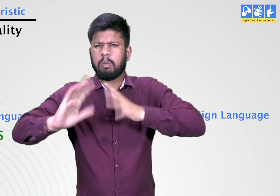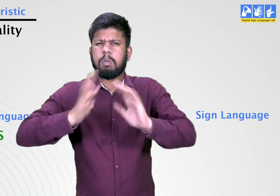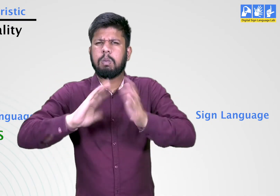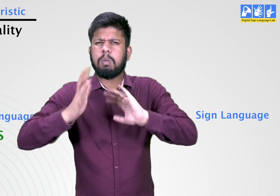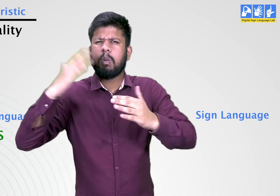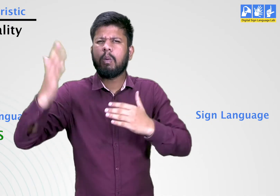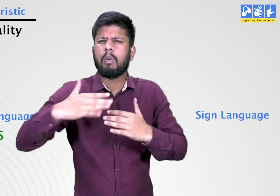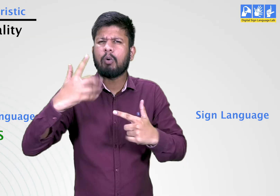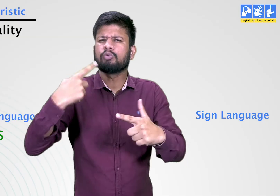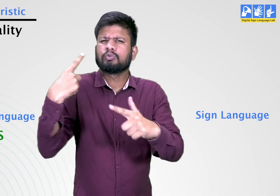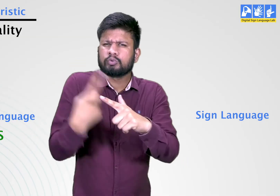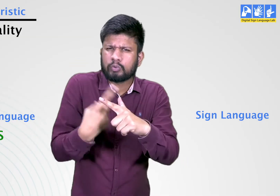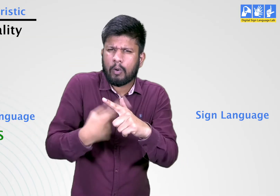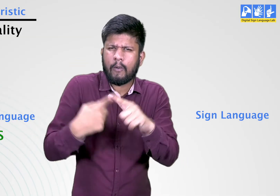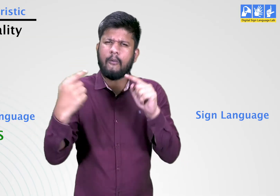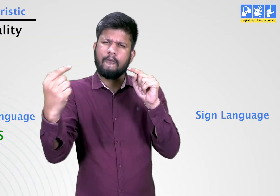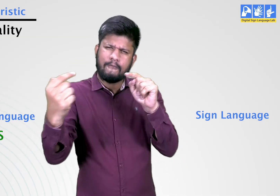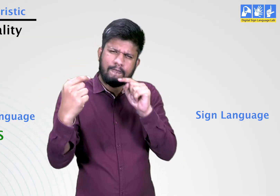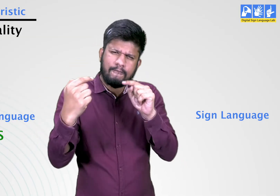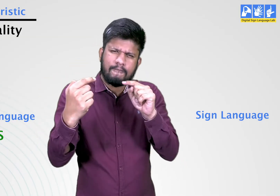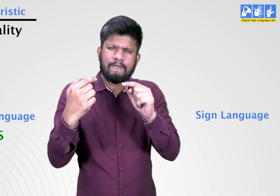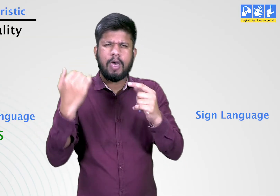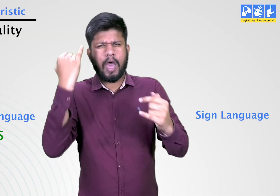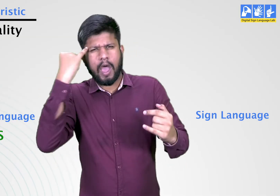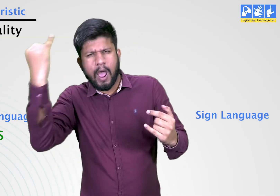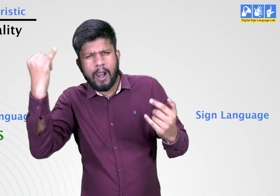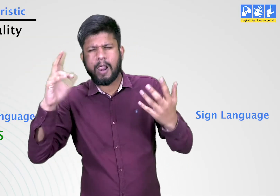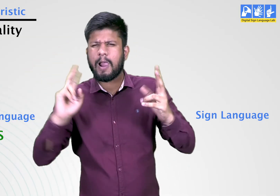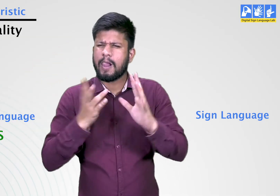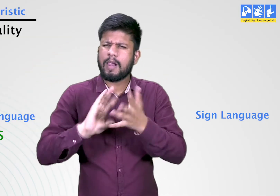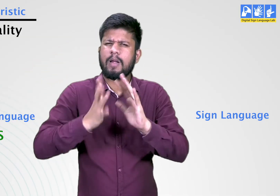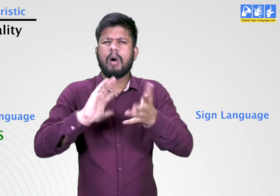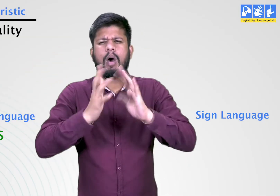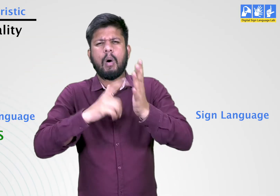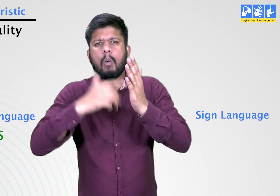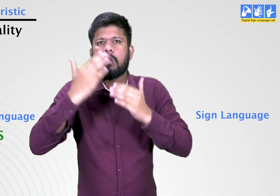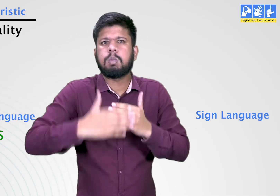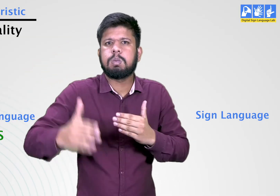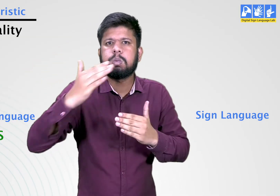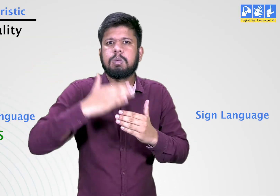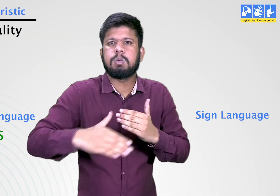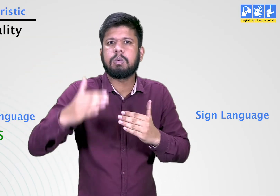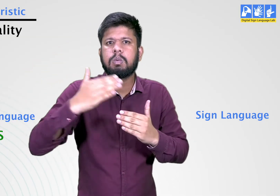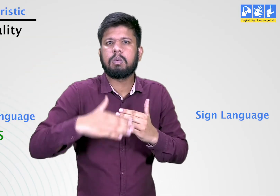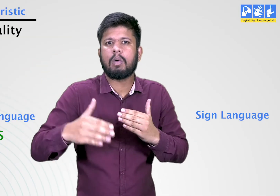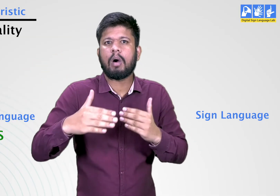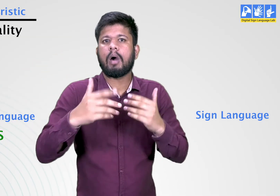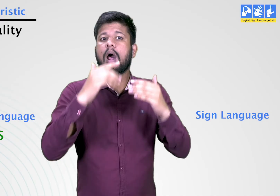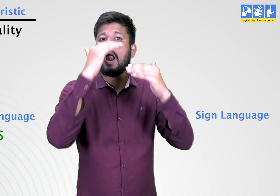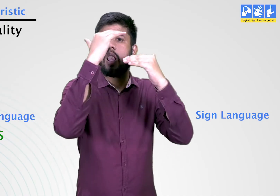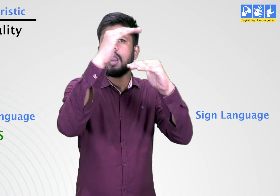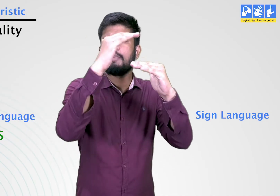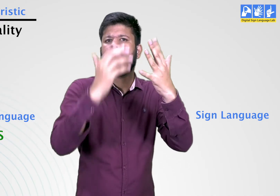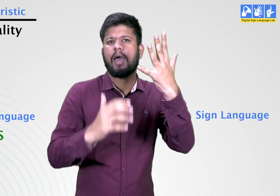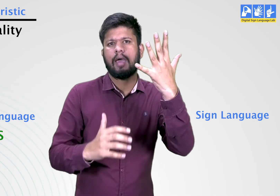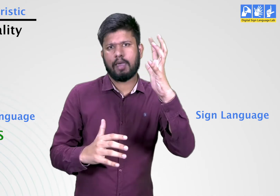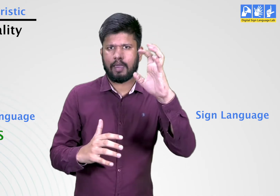As Deaf people come together they cover each and every area & field and and express through signing.